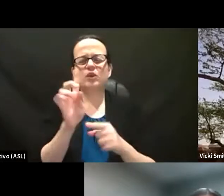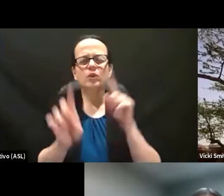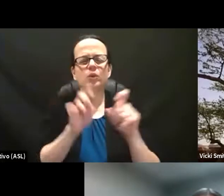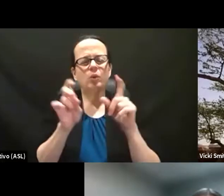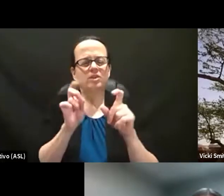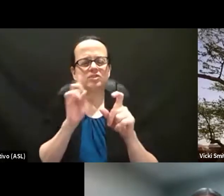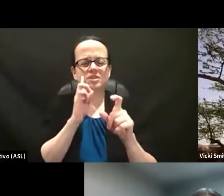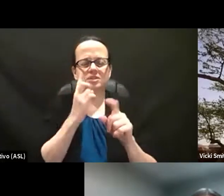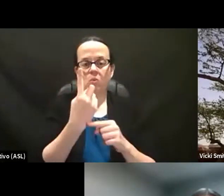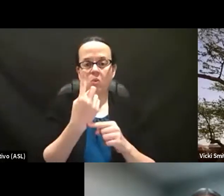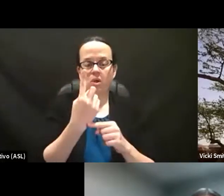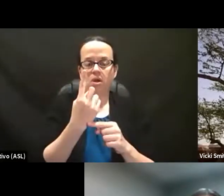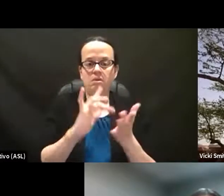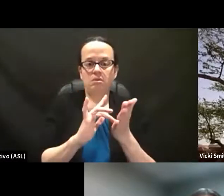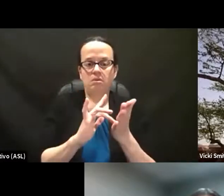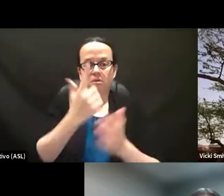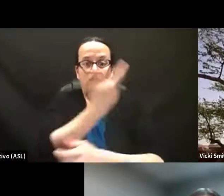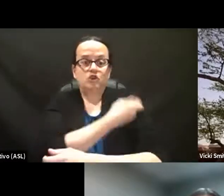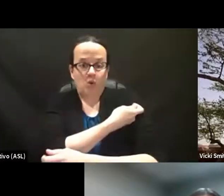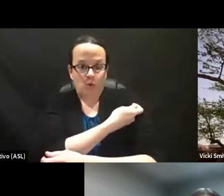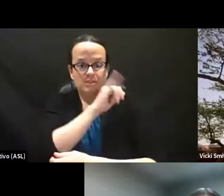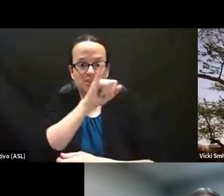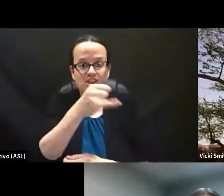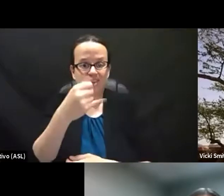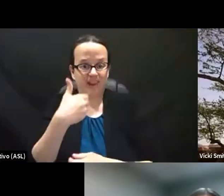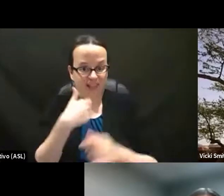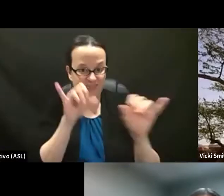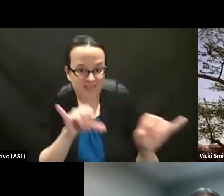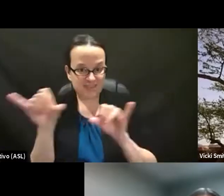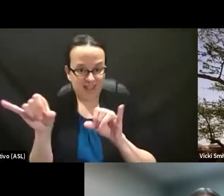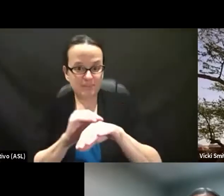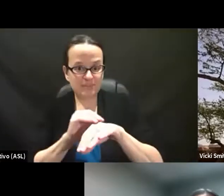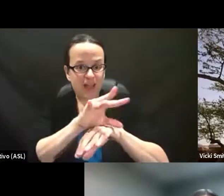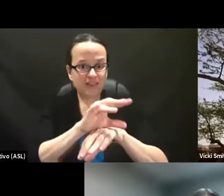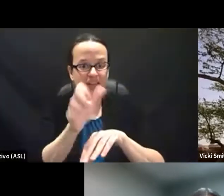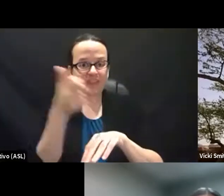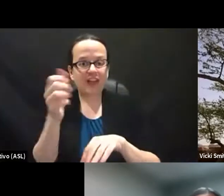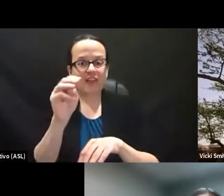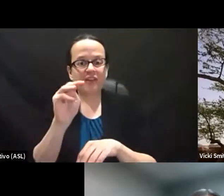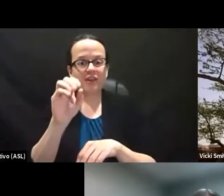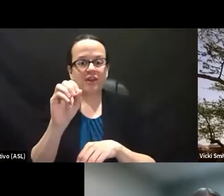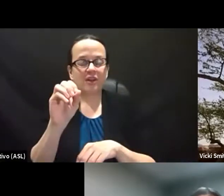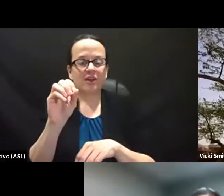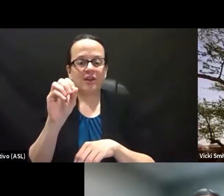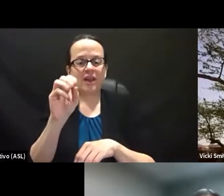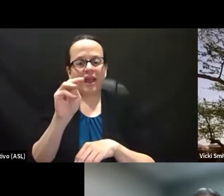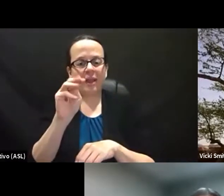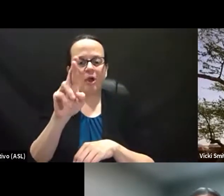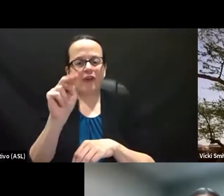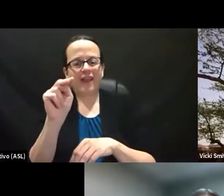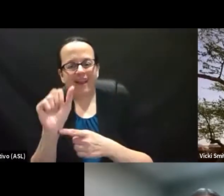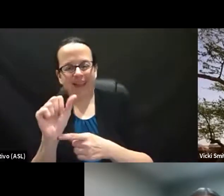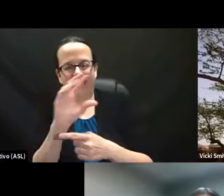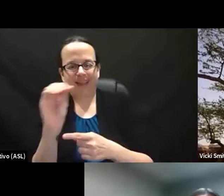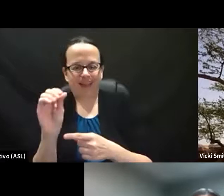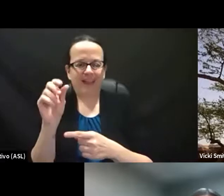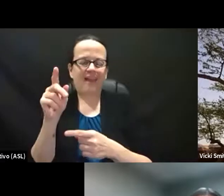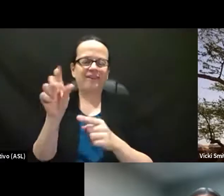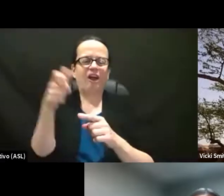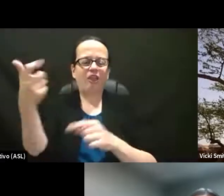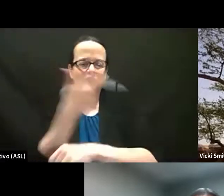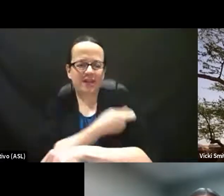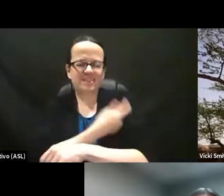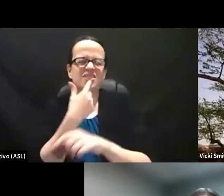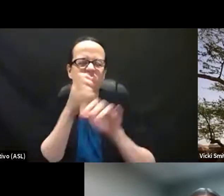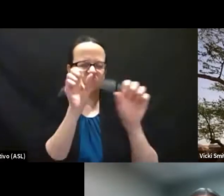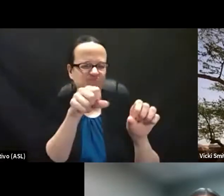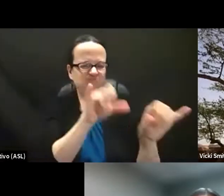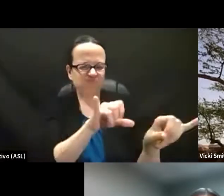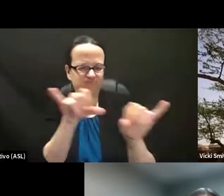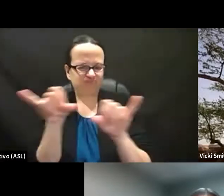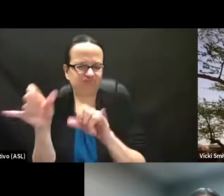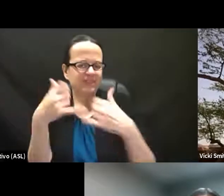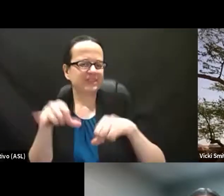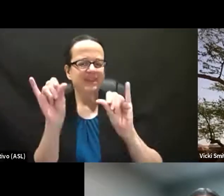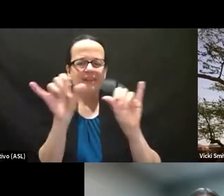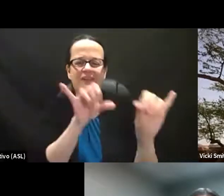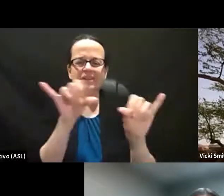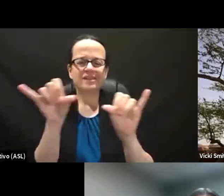Janice Hoffman (Pharm.D): Is the one dose Johnson and Johnson had the same side effects as the other Mr na vaccines, yes, for the most part, it does so it's still the same last couple of days.